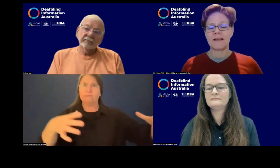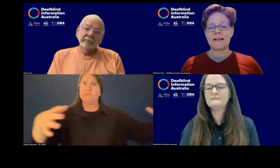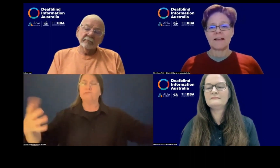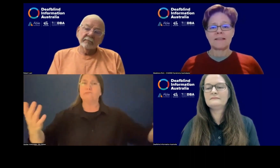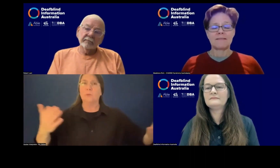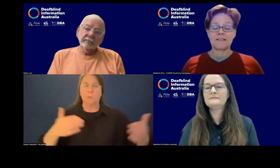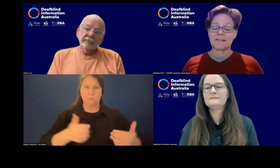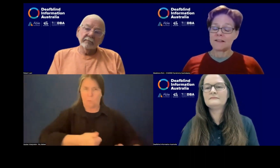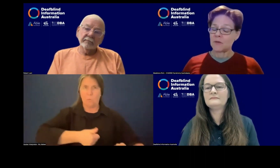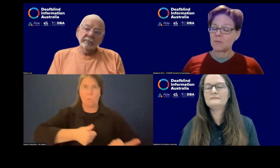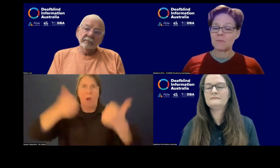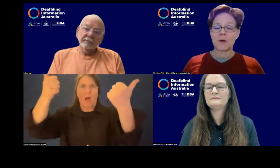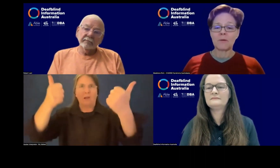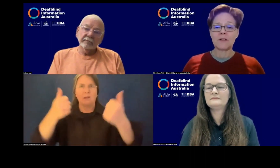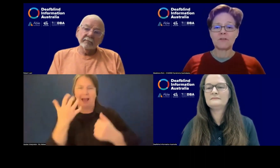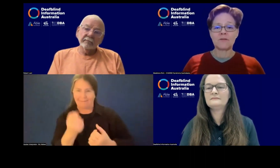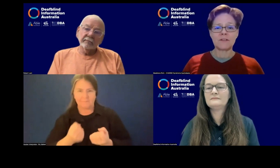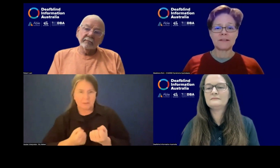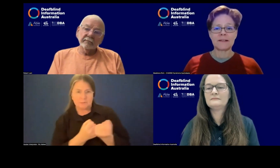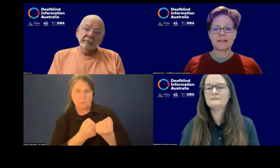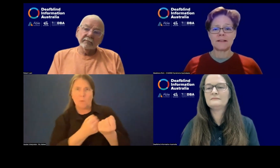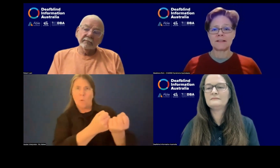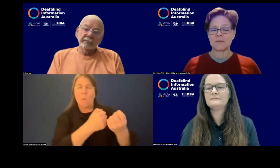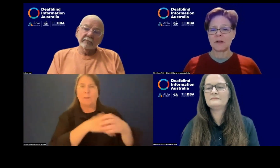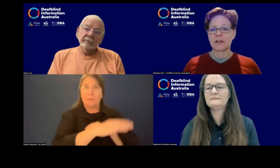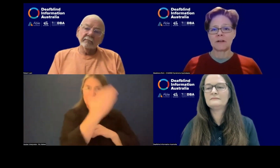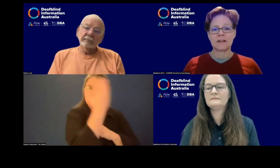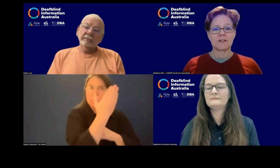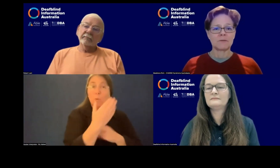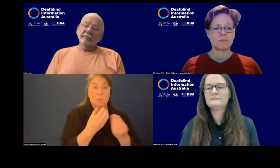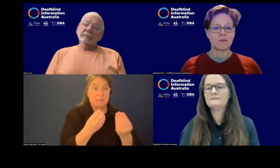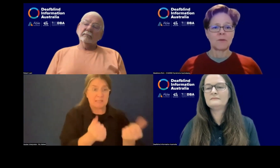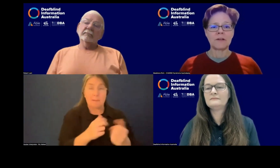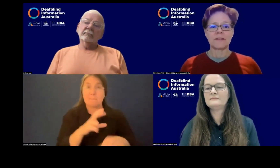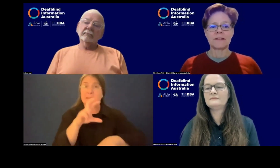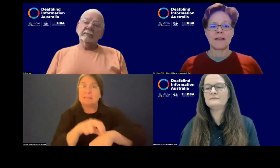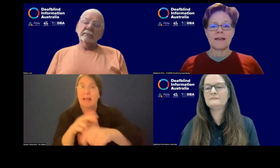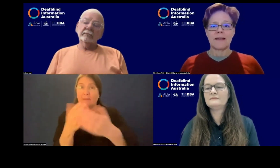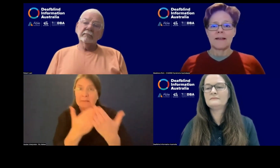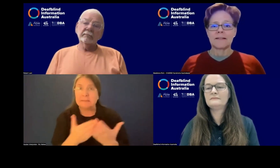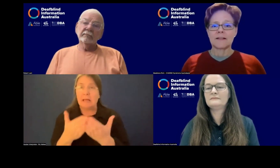Some are going into further studies, some going into employment.